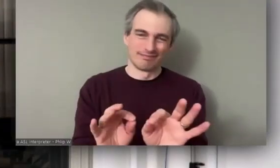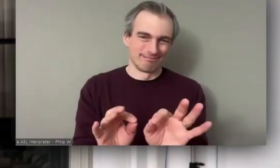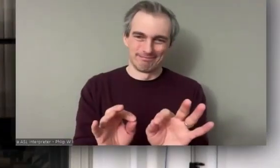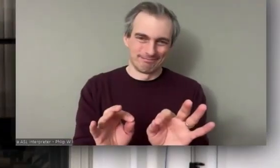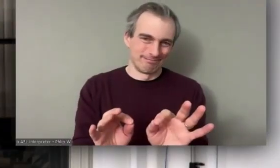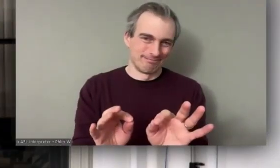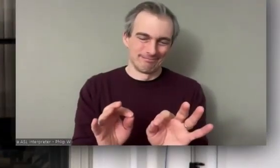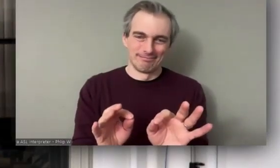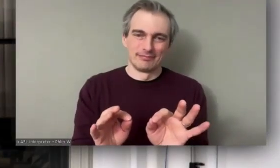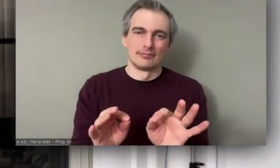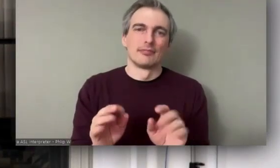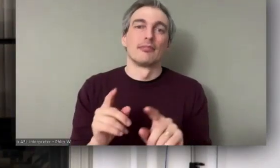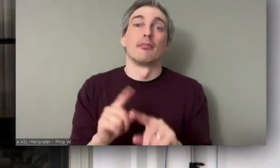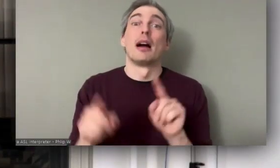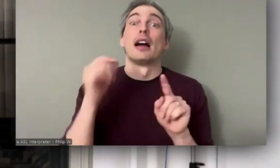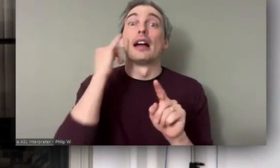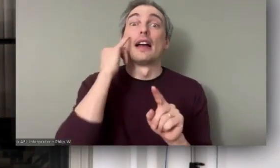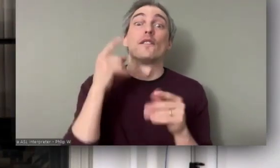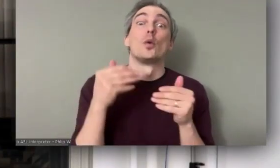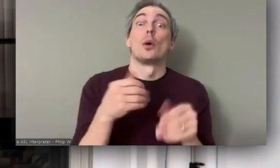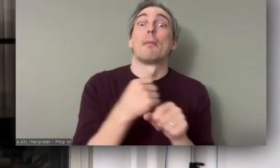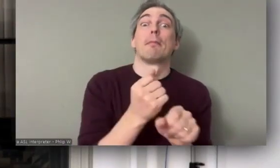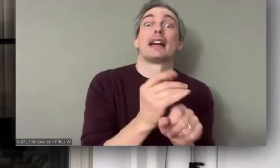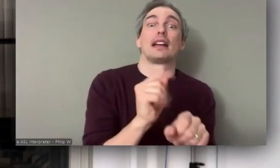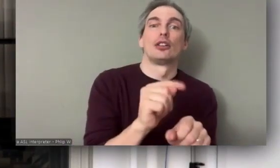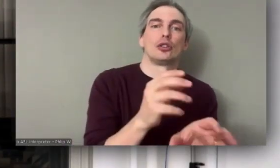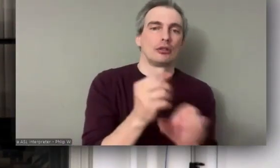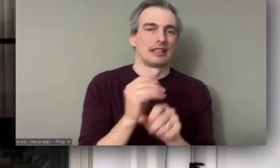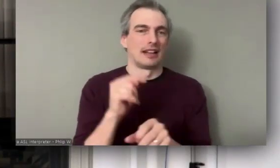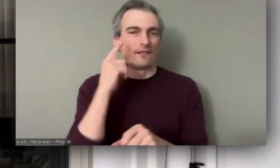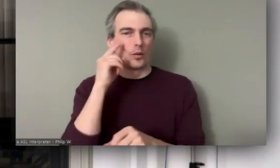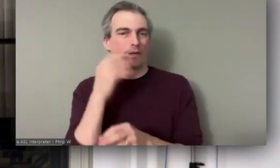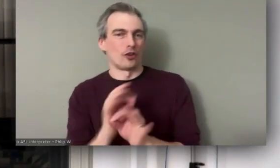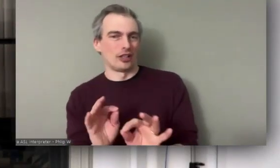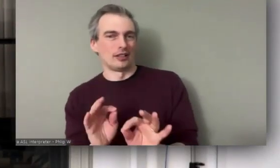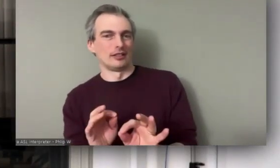So I just took advantage of like... Okay. It's cool that... You basically can use AI to make them.